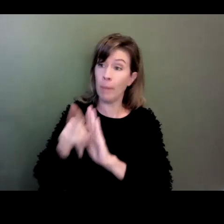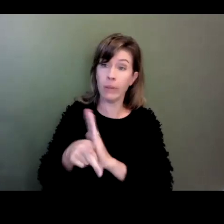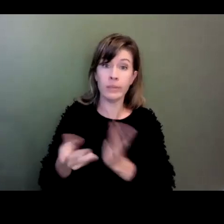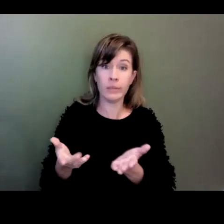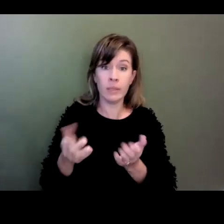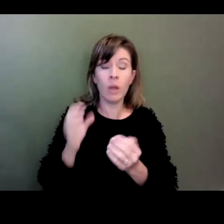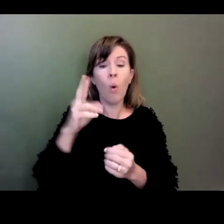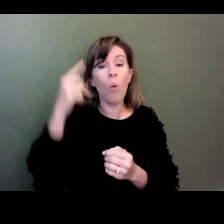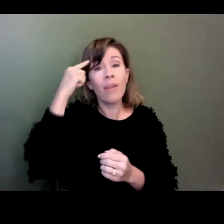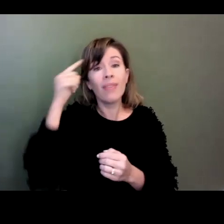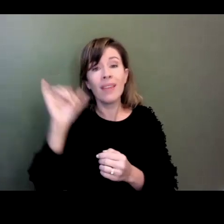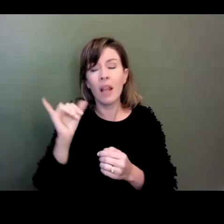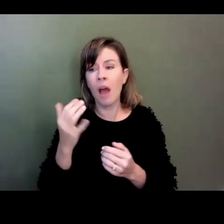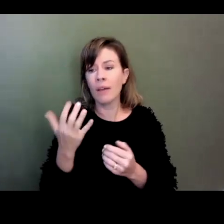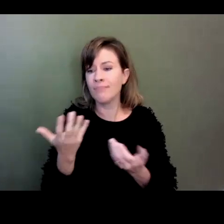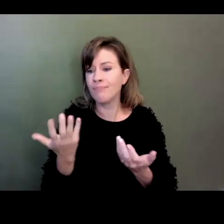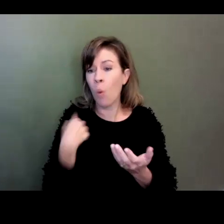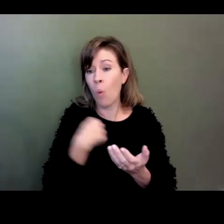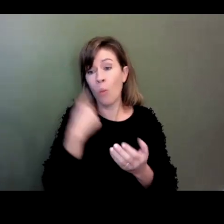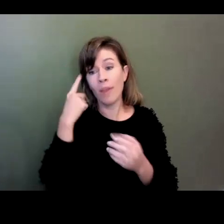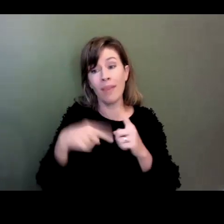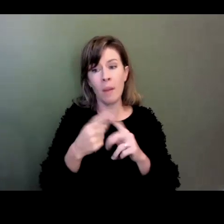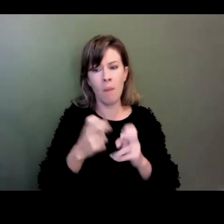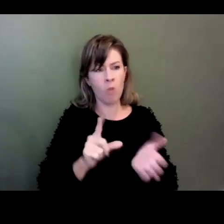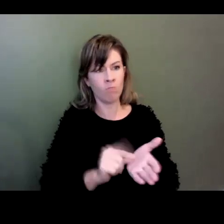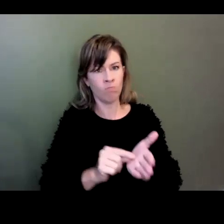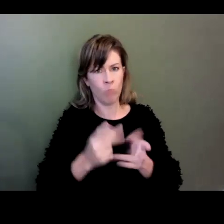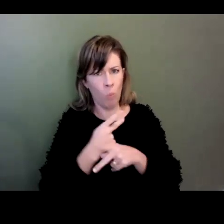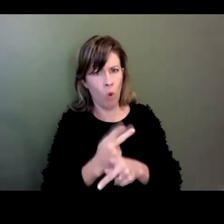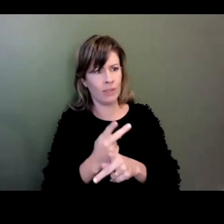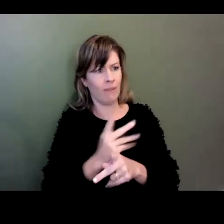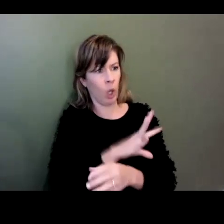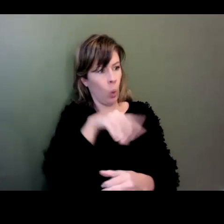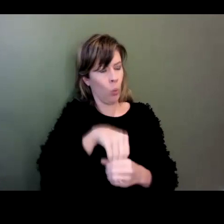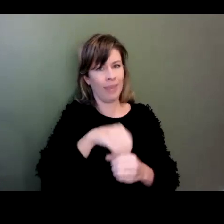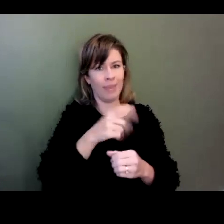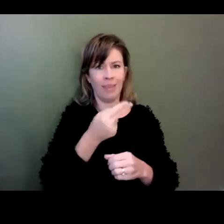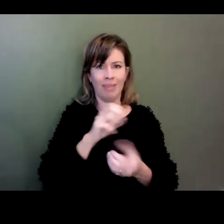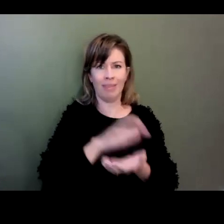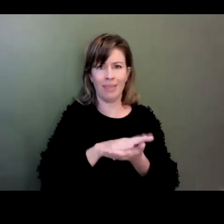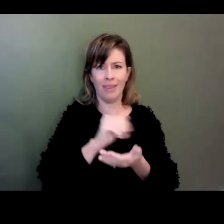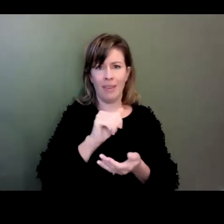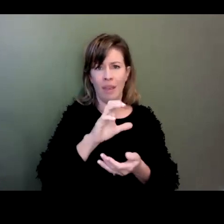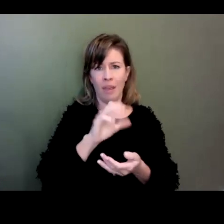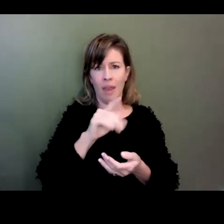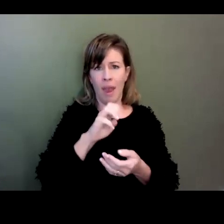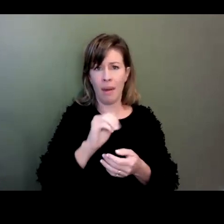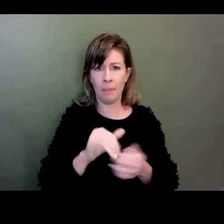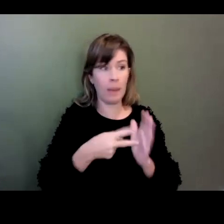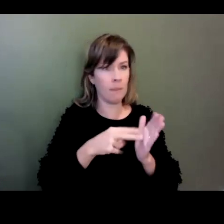we think about as productivity within the academy. So only going after grants and only going after